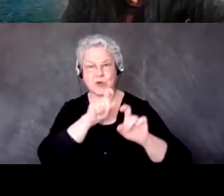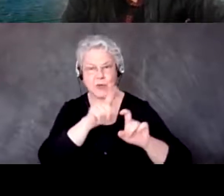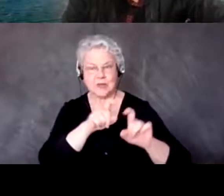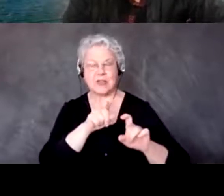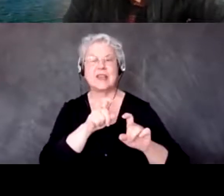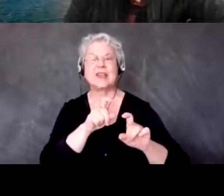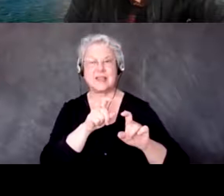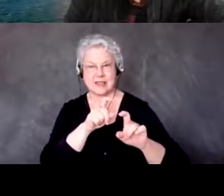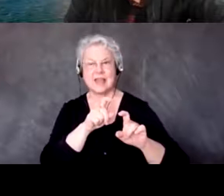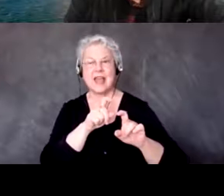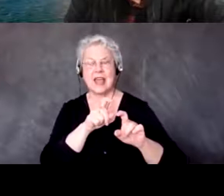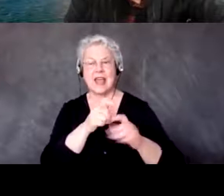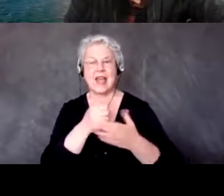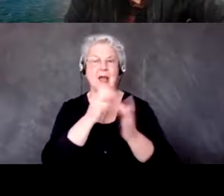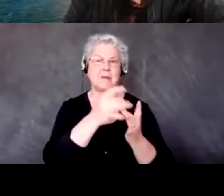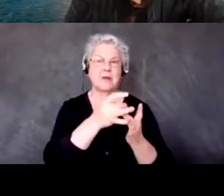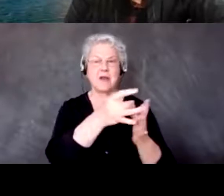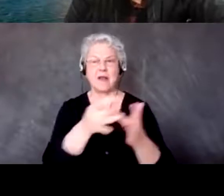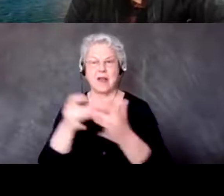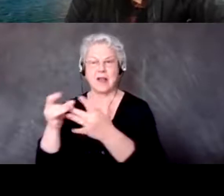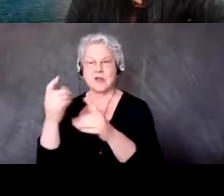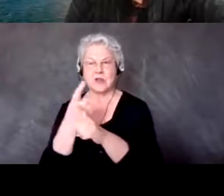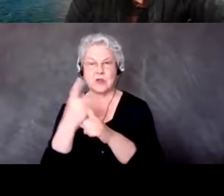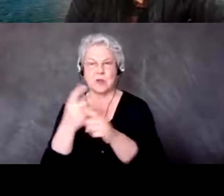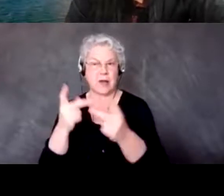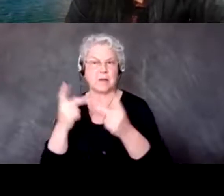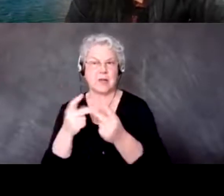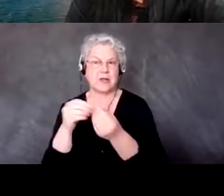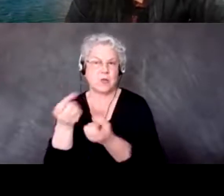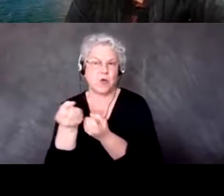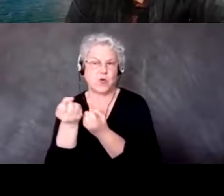pointed in the right direction for similar support. So, yes, definitely look into the